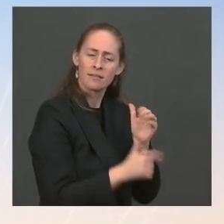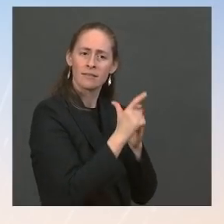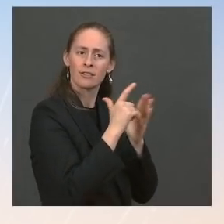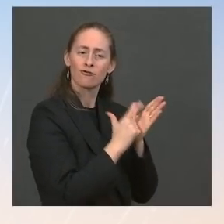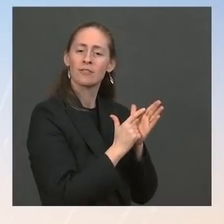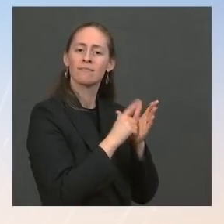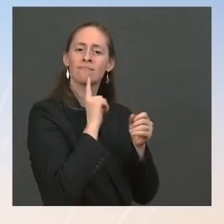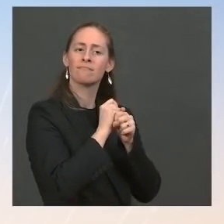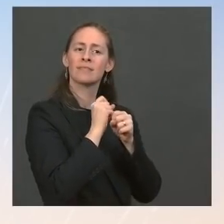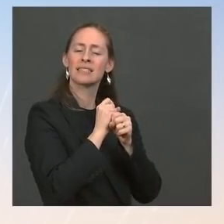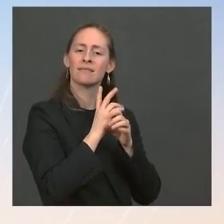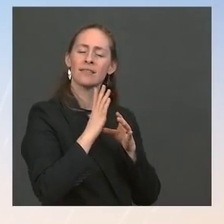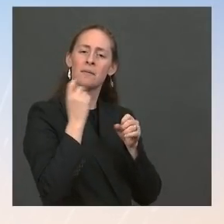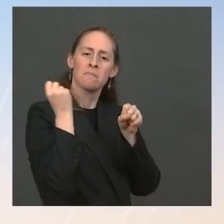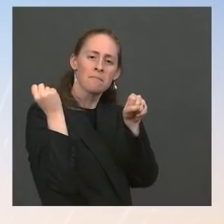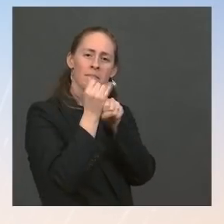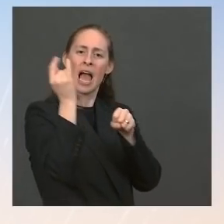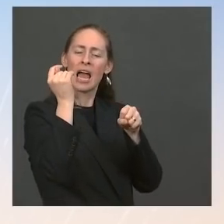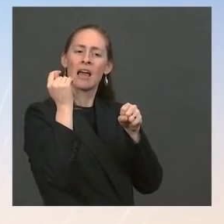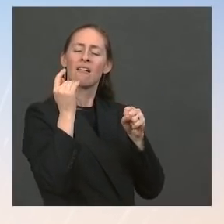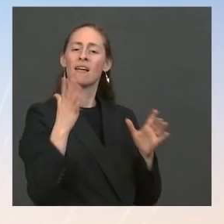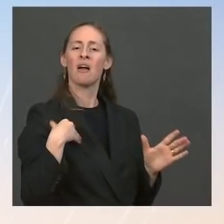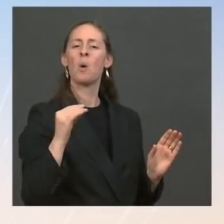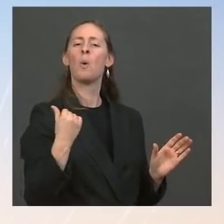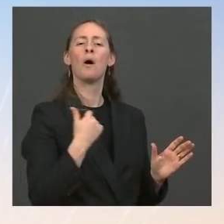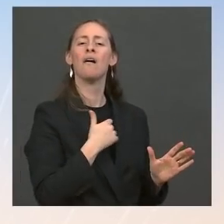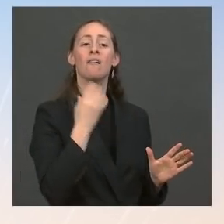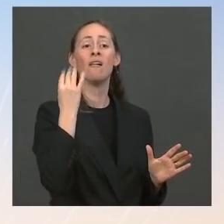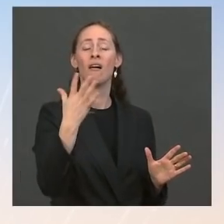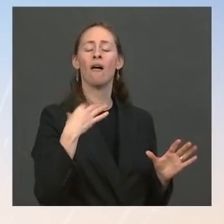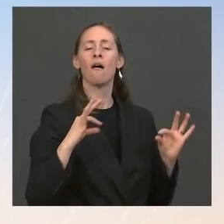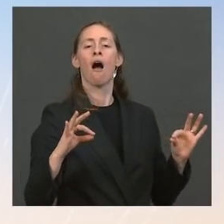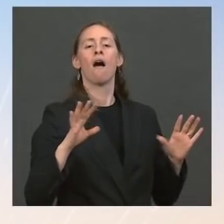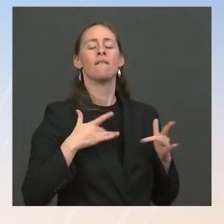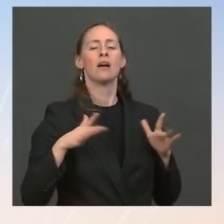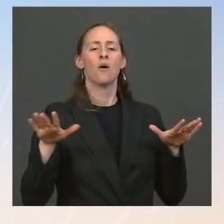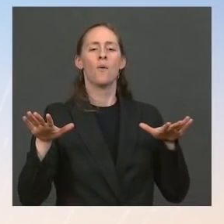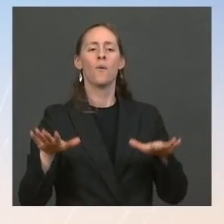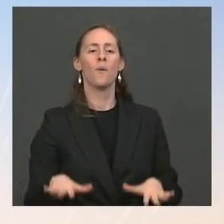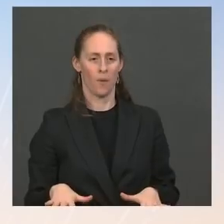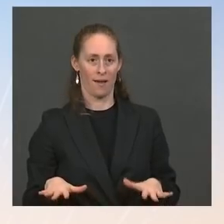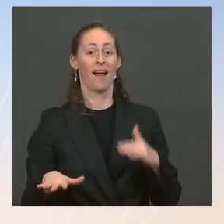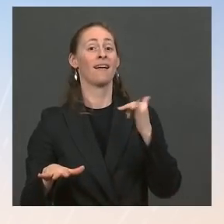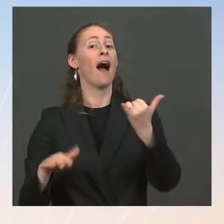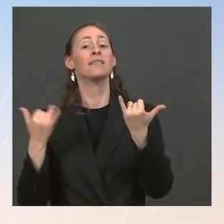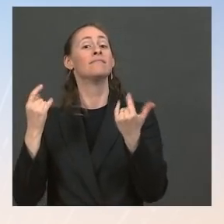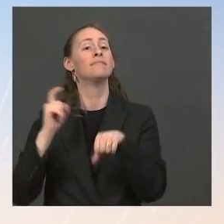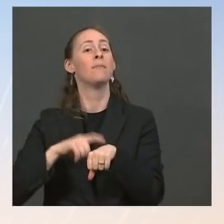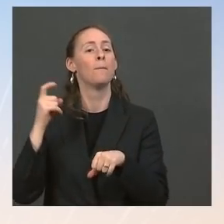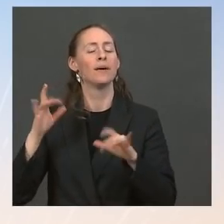This is going to get America -- continue America moving again, make a fundamental difference in people's lives.